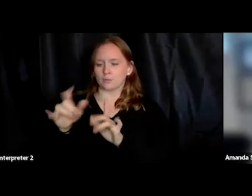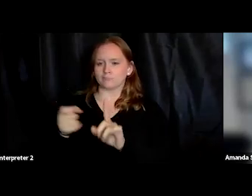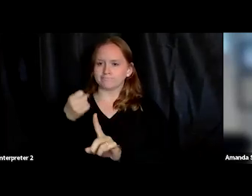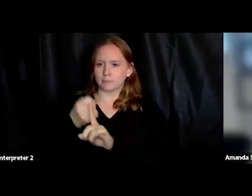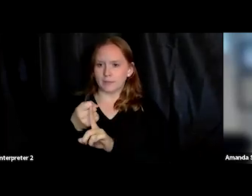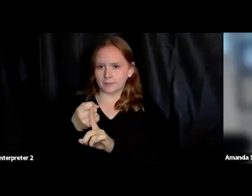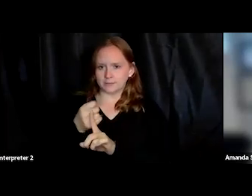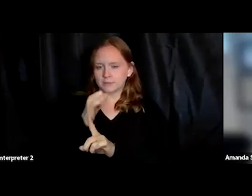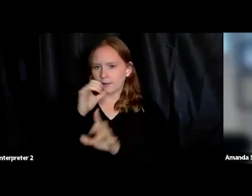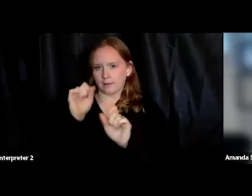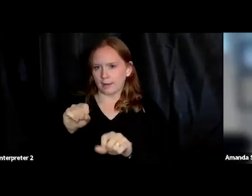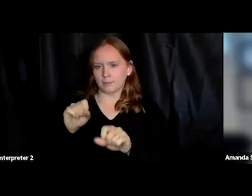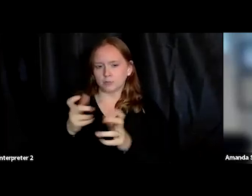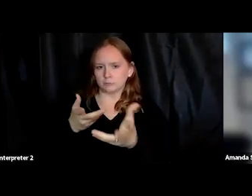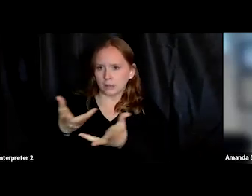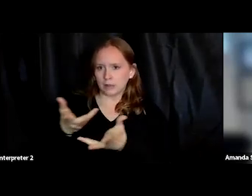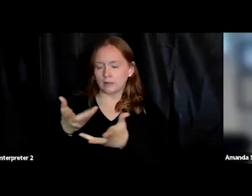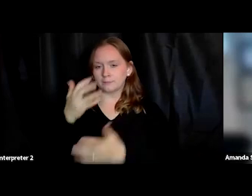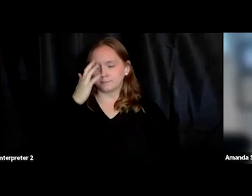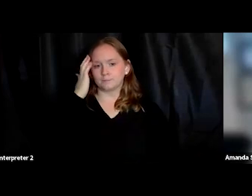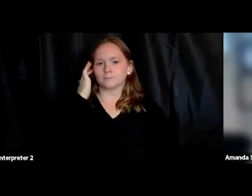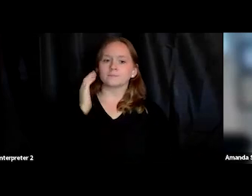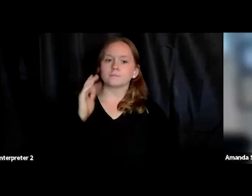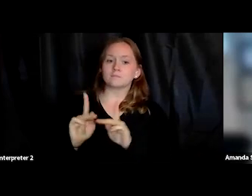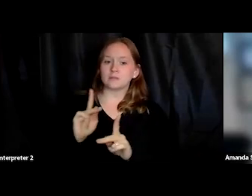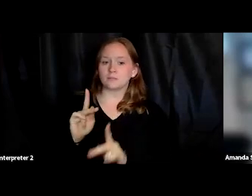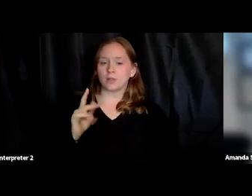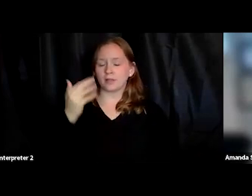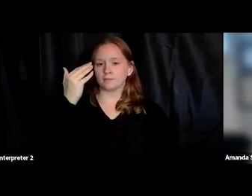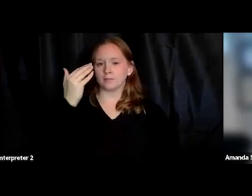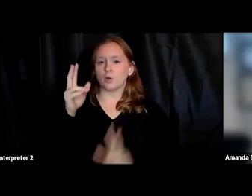and people that know the applicant are invaluable for functional descriptions